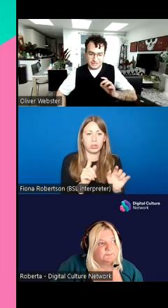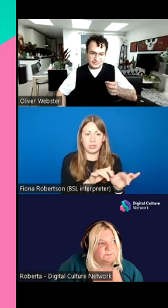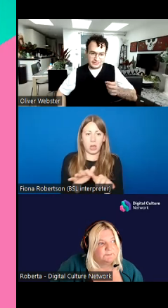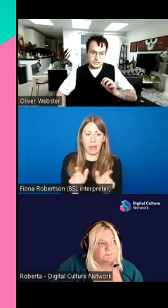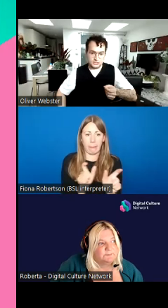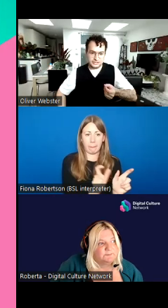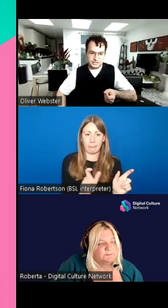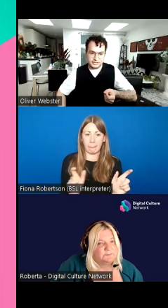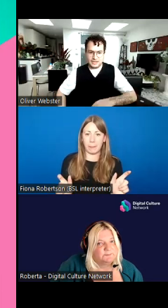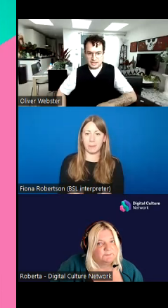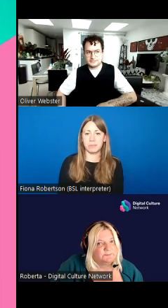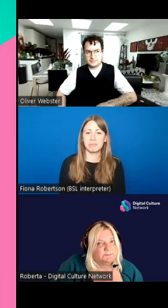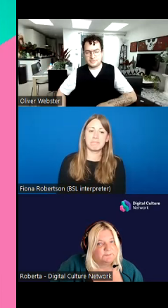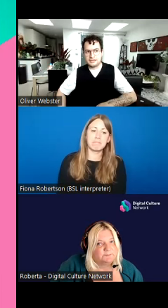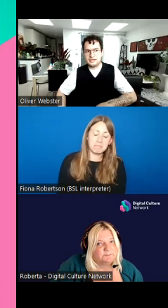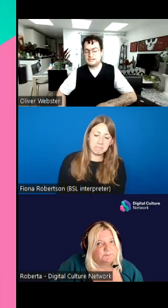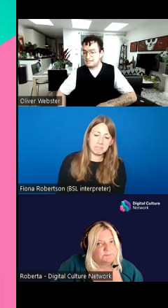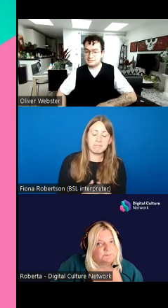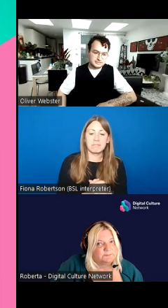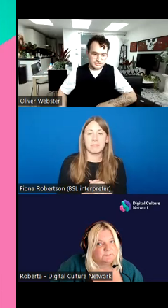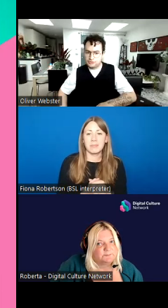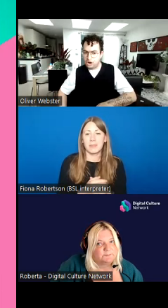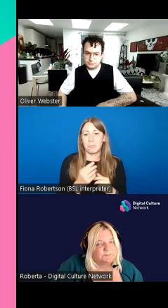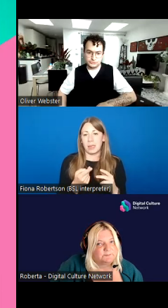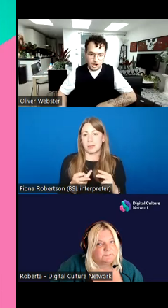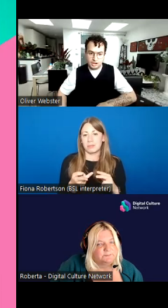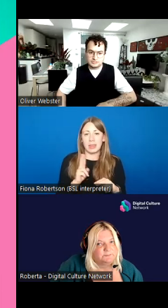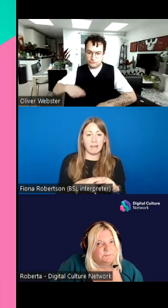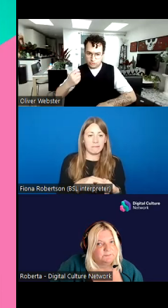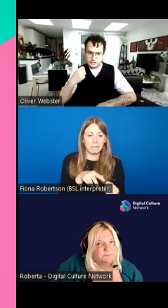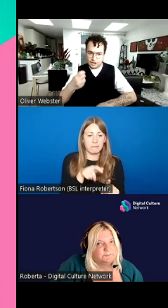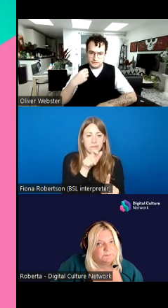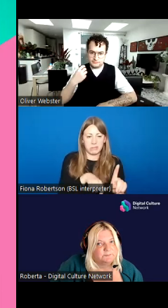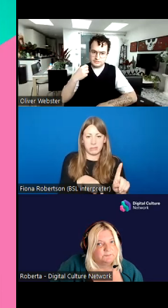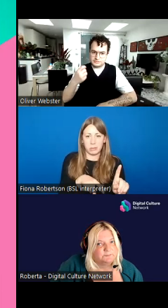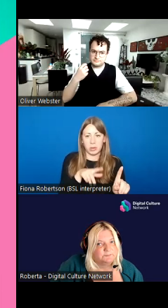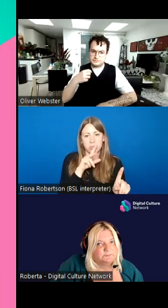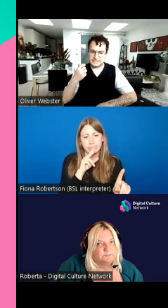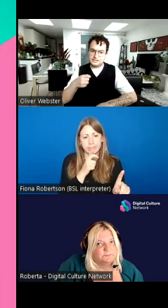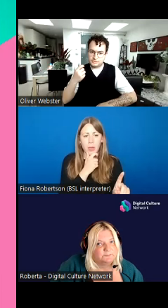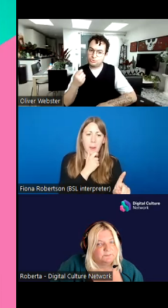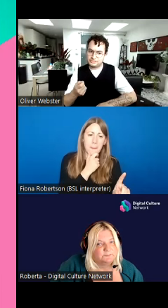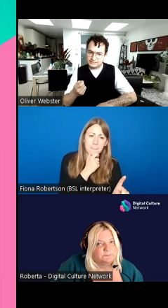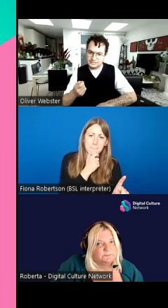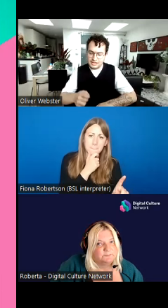Again, there's a nuance here. If somebody says ums or ahs, they've got these signature pauses,